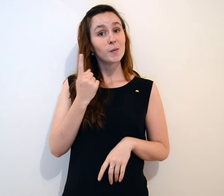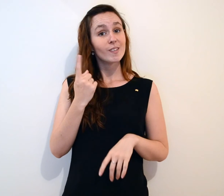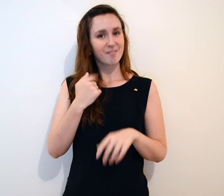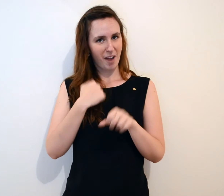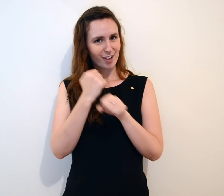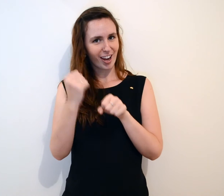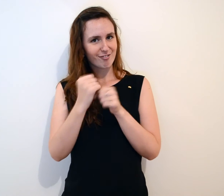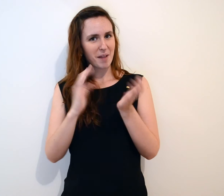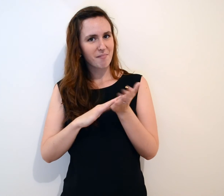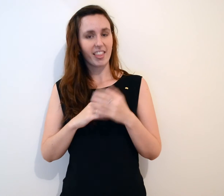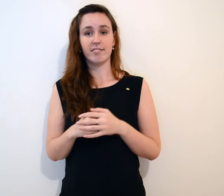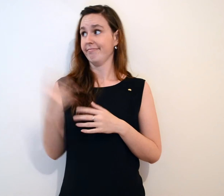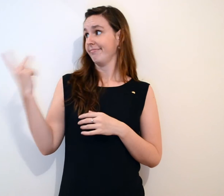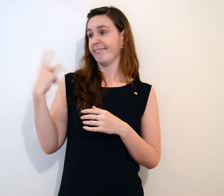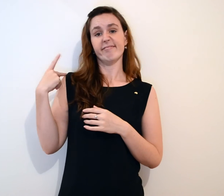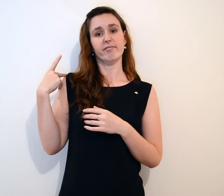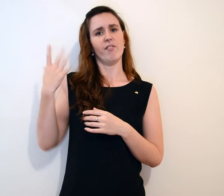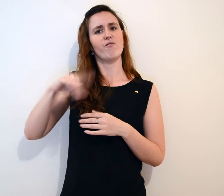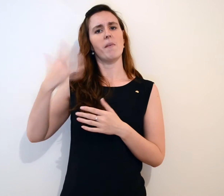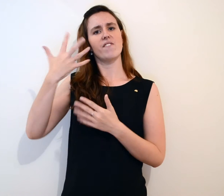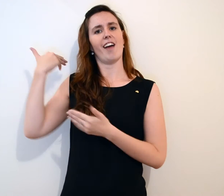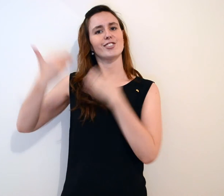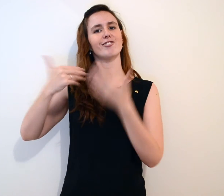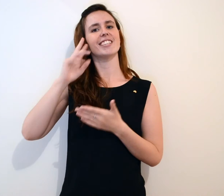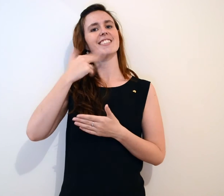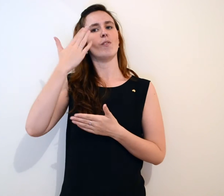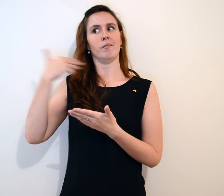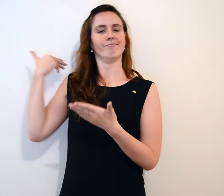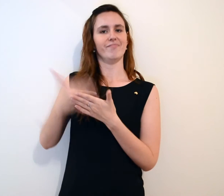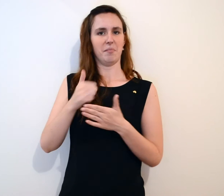And also who is she? My great grandma! My family has 5 generations of deaf women.